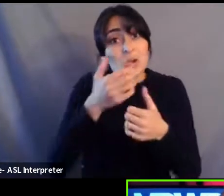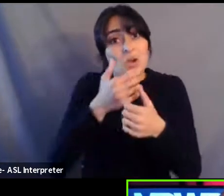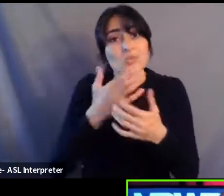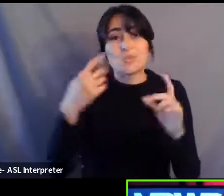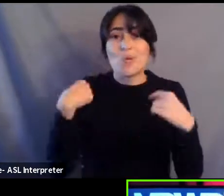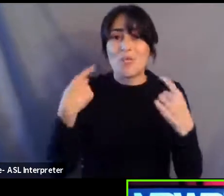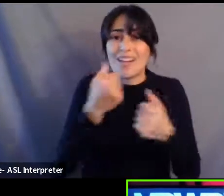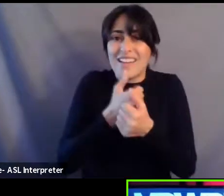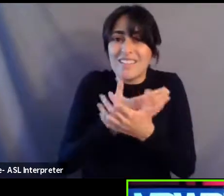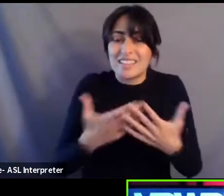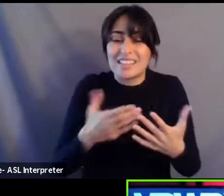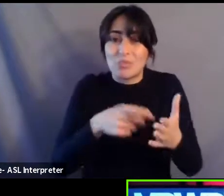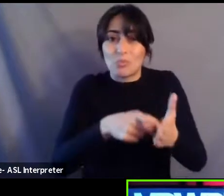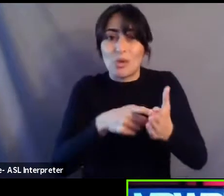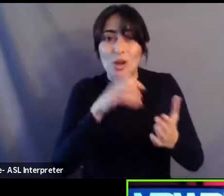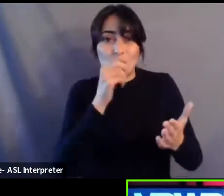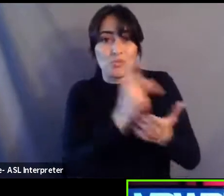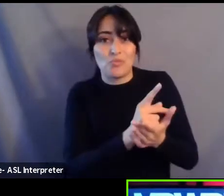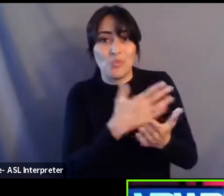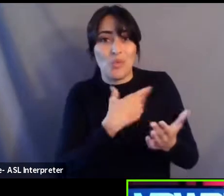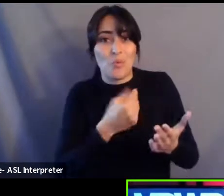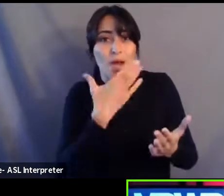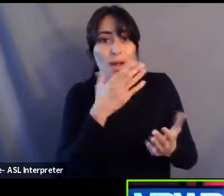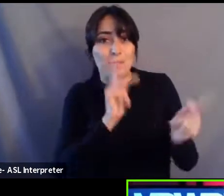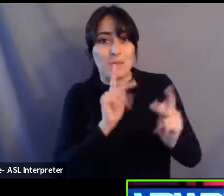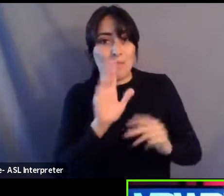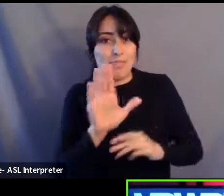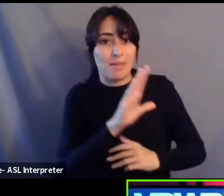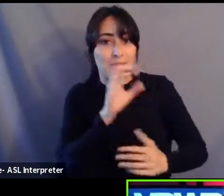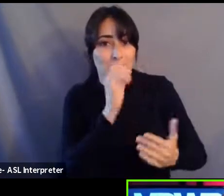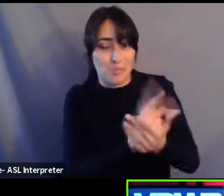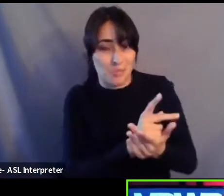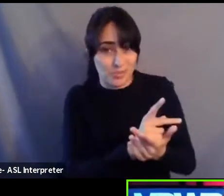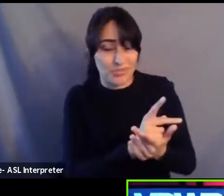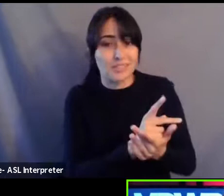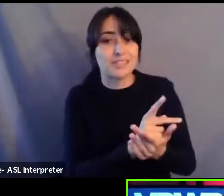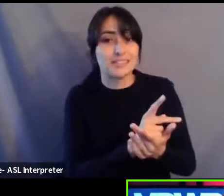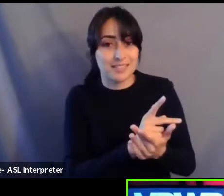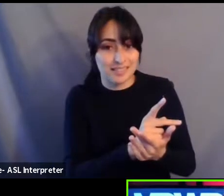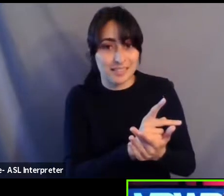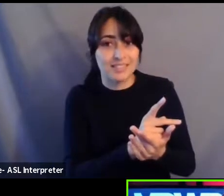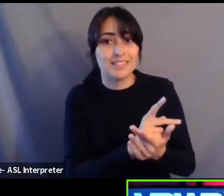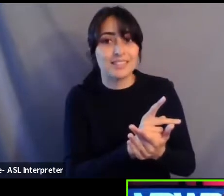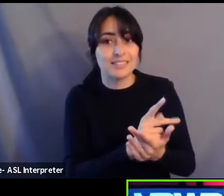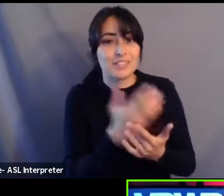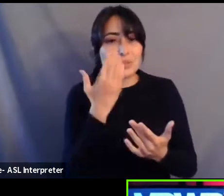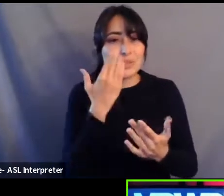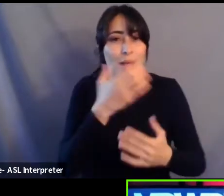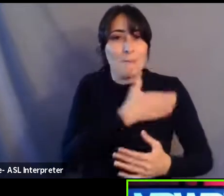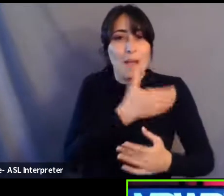of White people ultimately in order to transfer power. Any power people of color